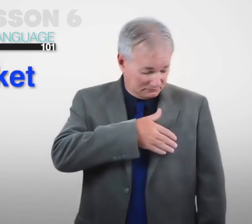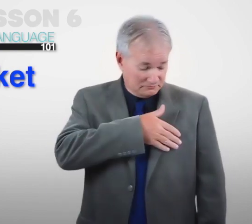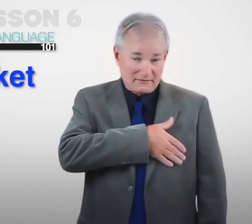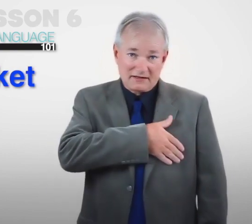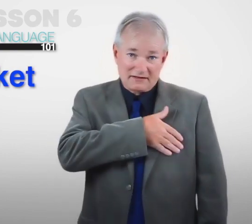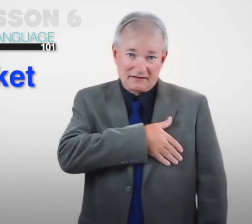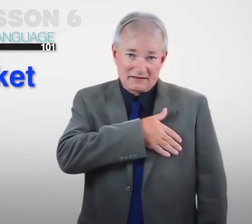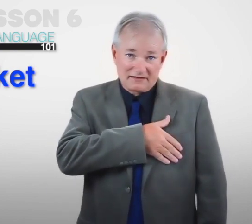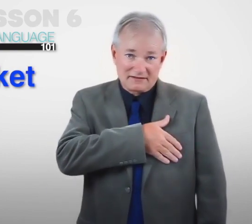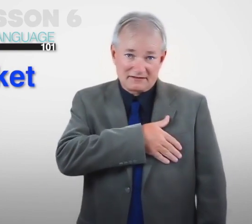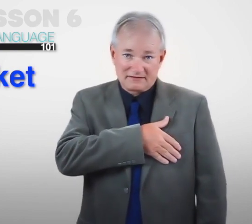Pocket.